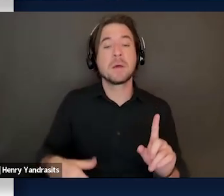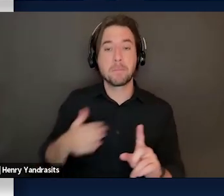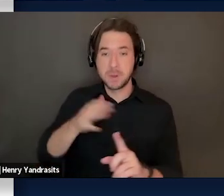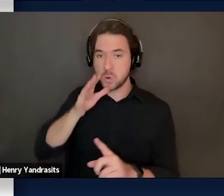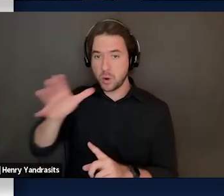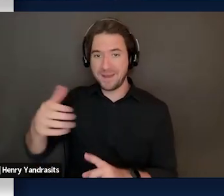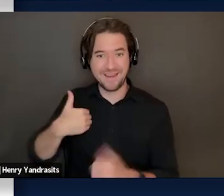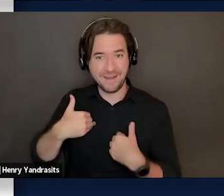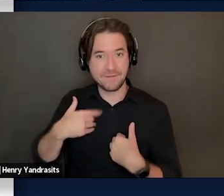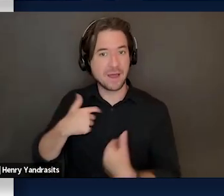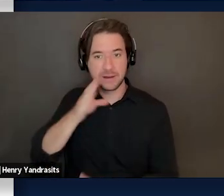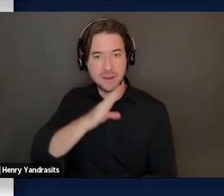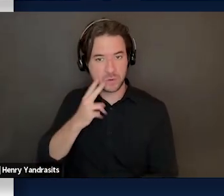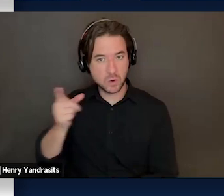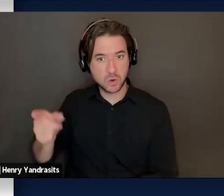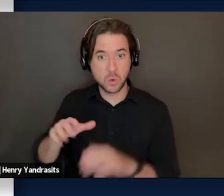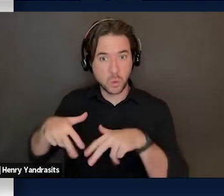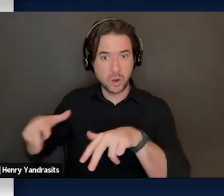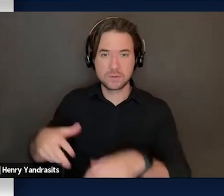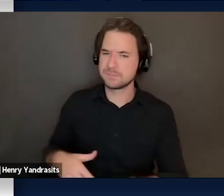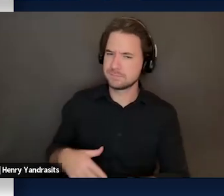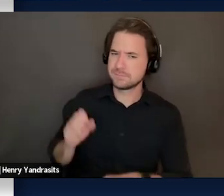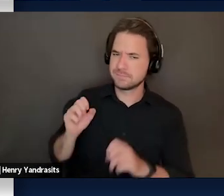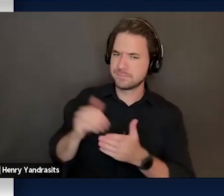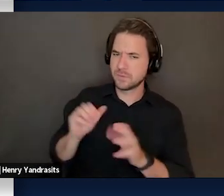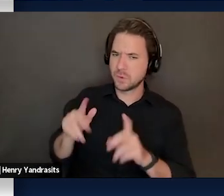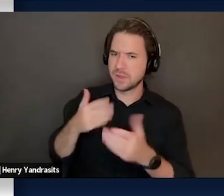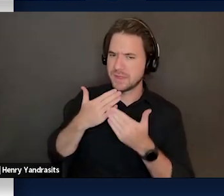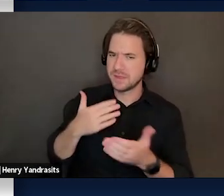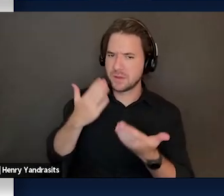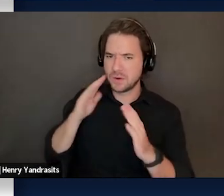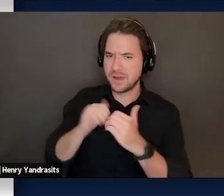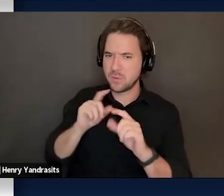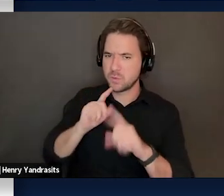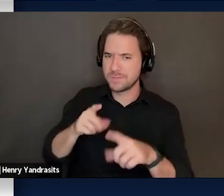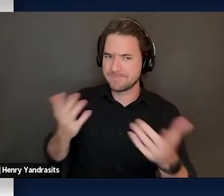You know, and again, I was just like, okay, thank you. I don't know how to respond to that, you know?